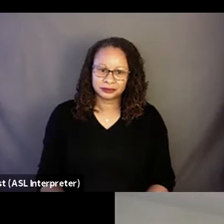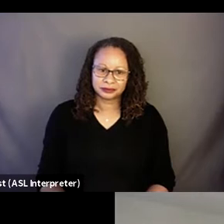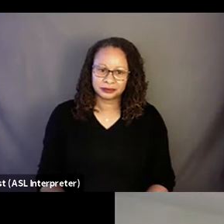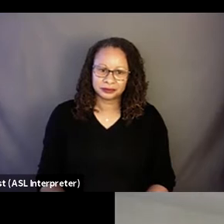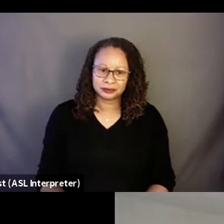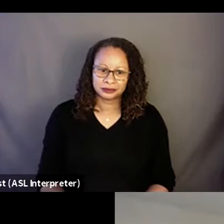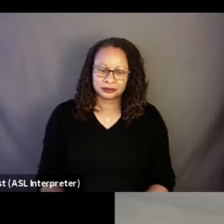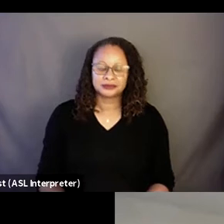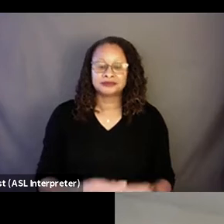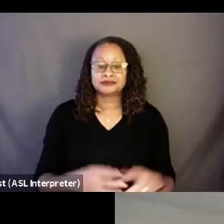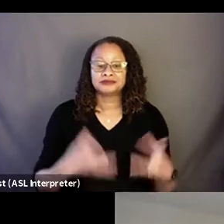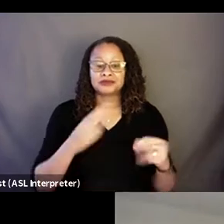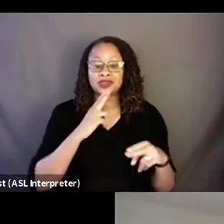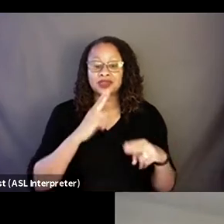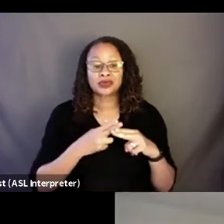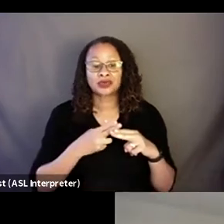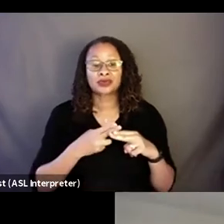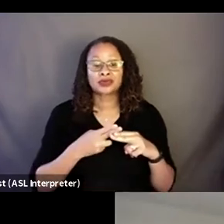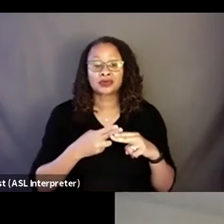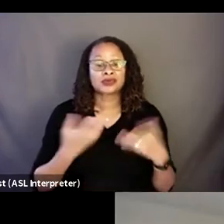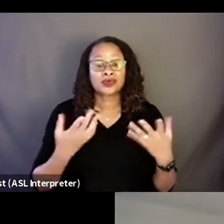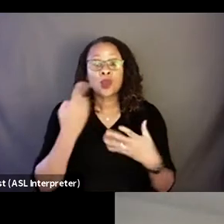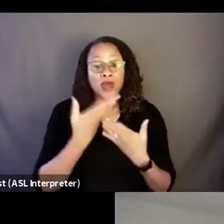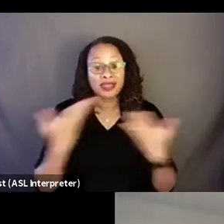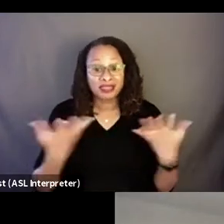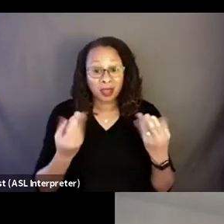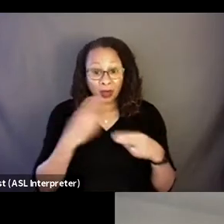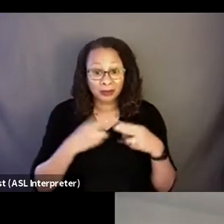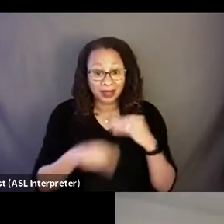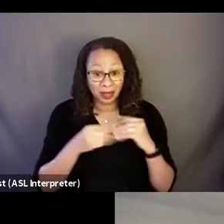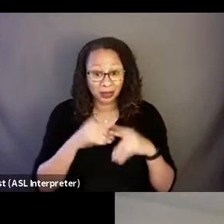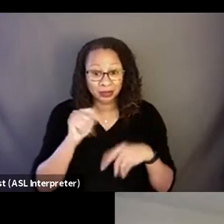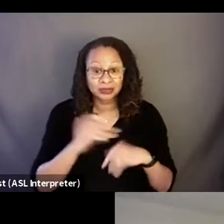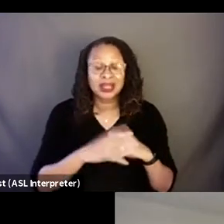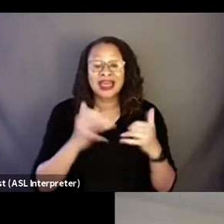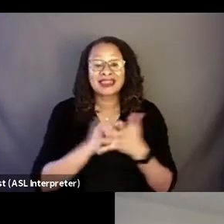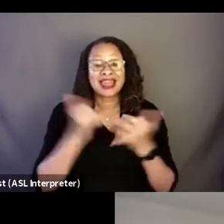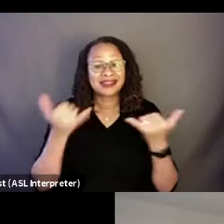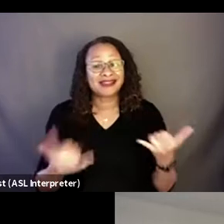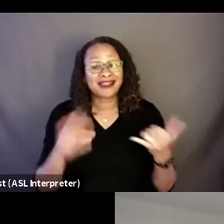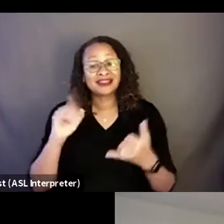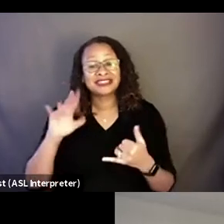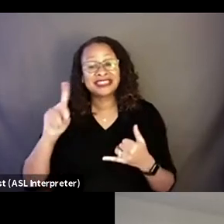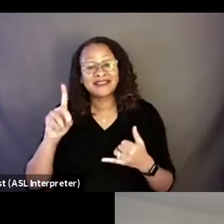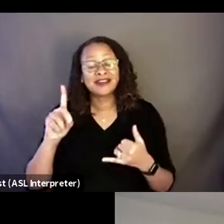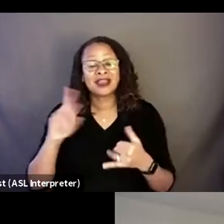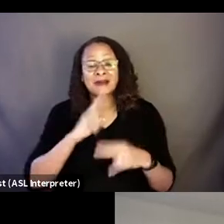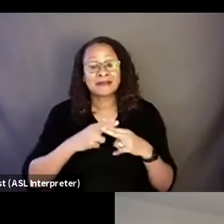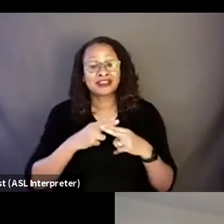Again, I just wanted to mention one thing, now that David mentioned it. The film festivals that we went to in Berlin,